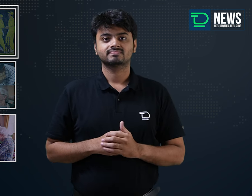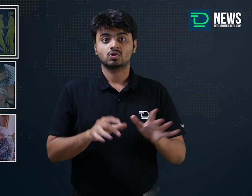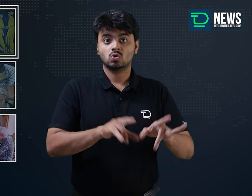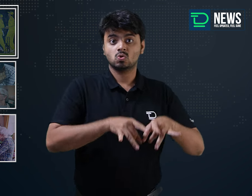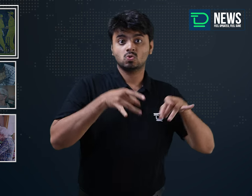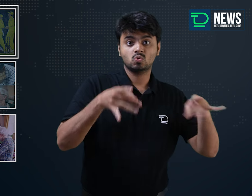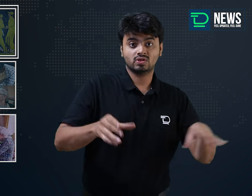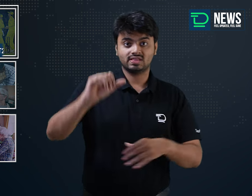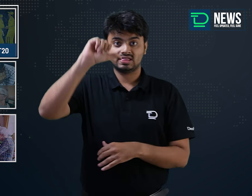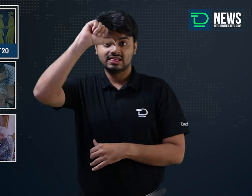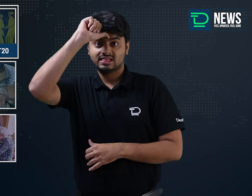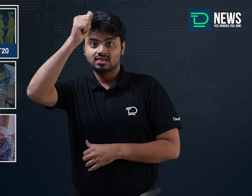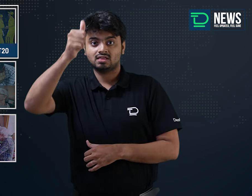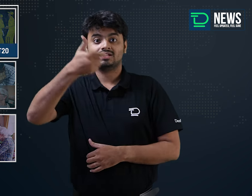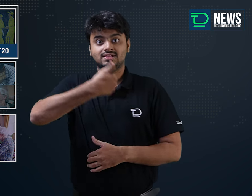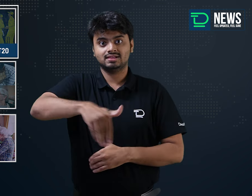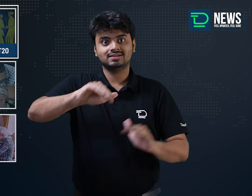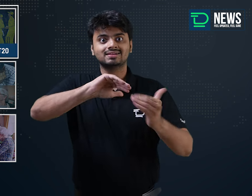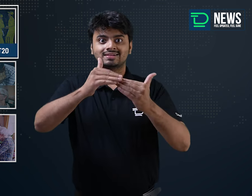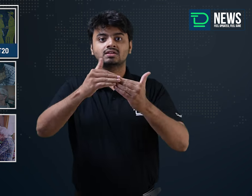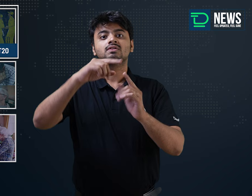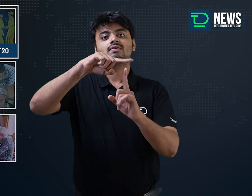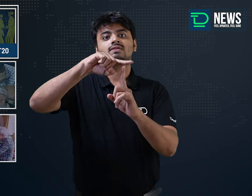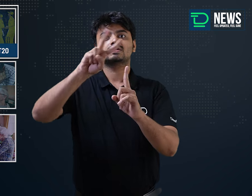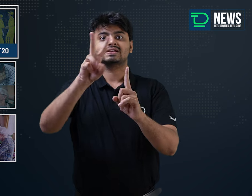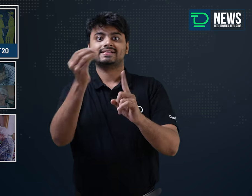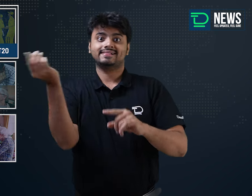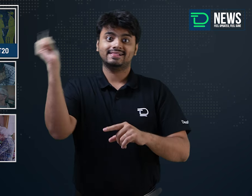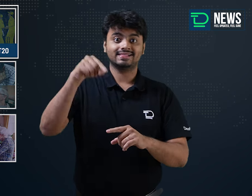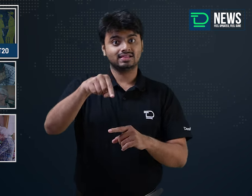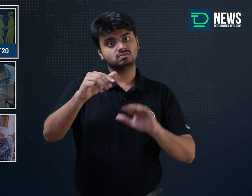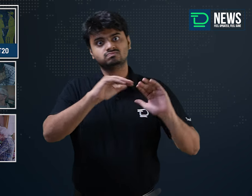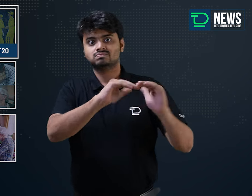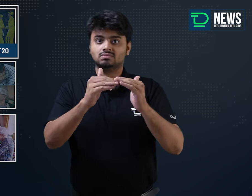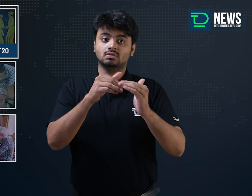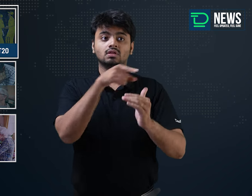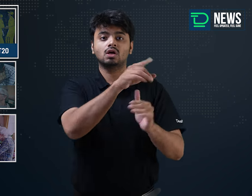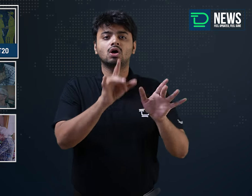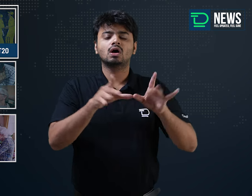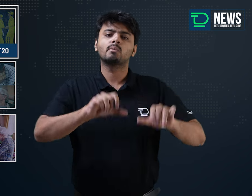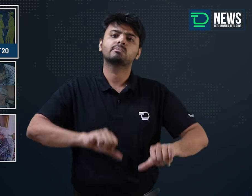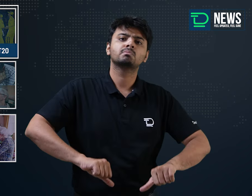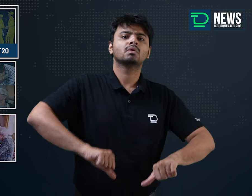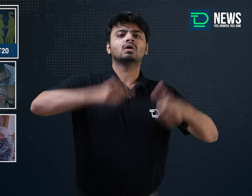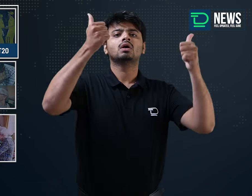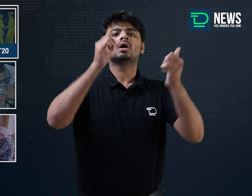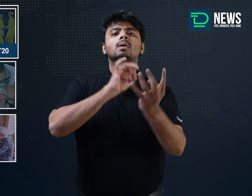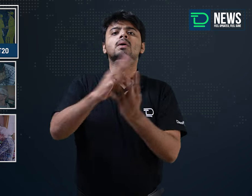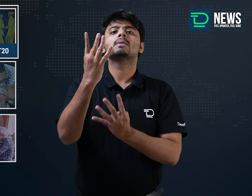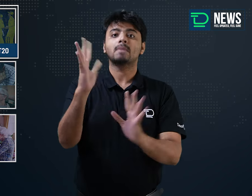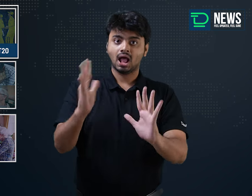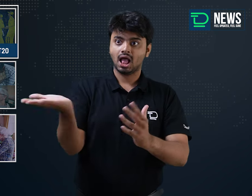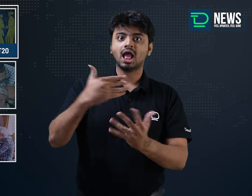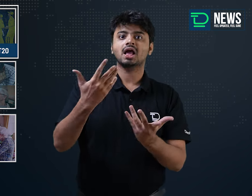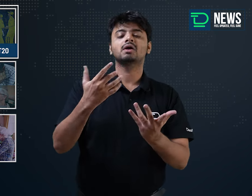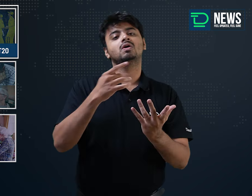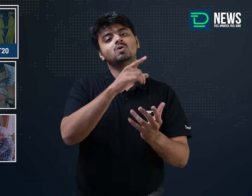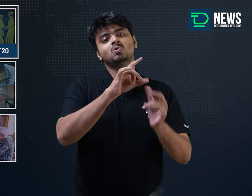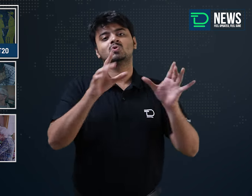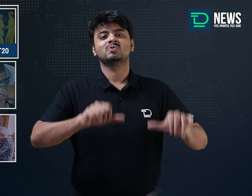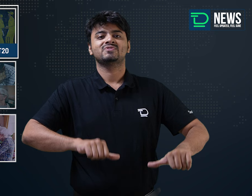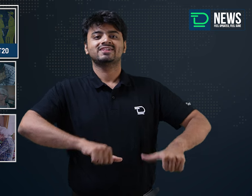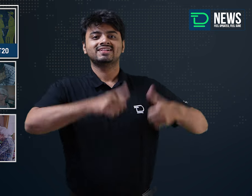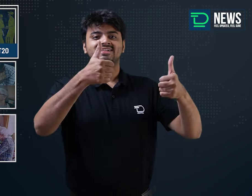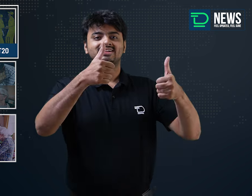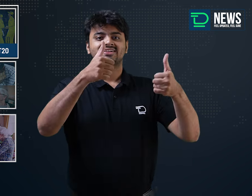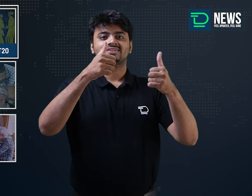1.Australia won by four wickets in the first T20 against India